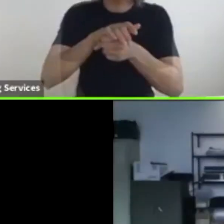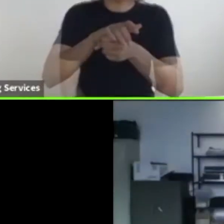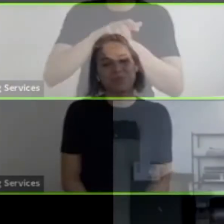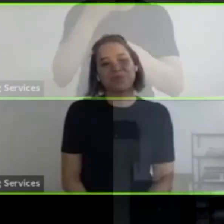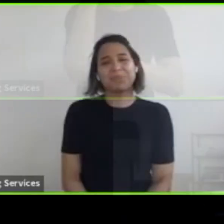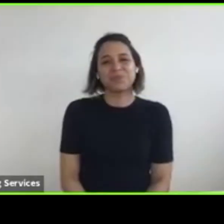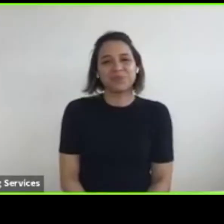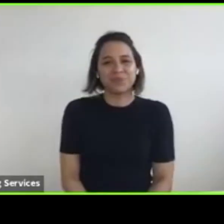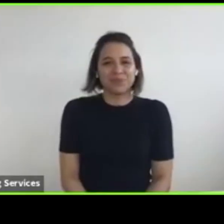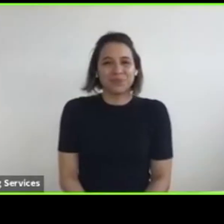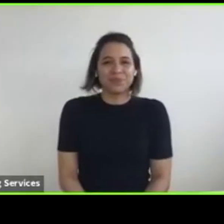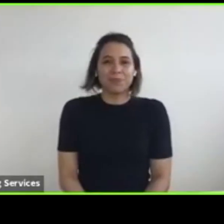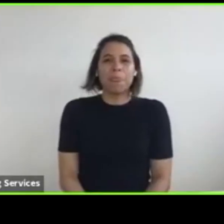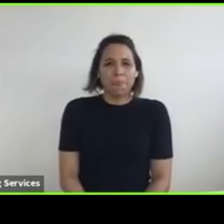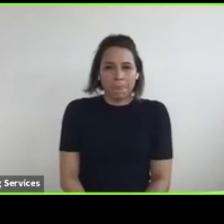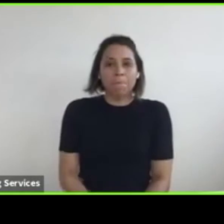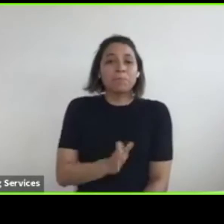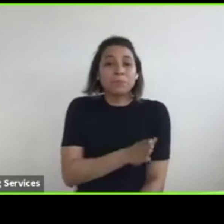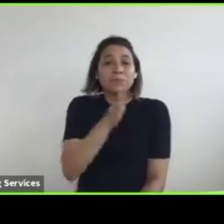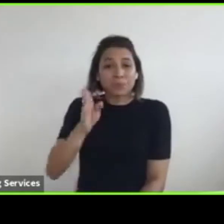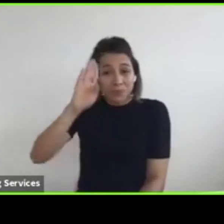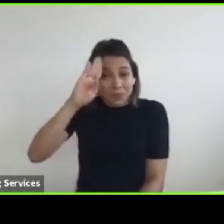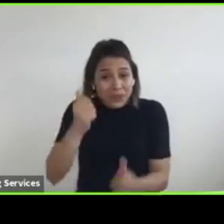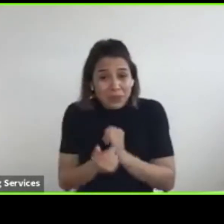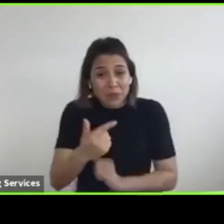HI EVERYONE, THANK YOU, ALI, AND ALEJANDRA, AND